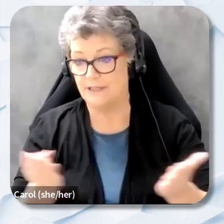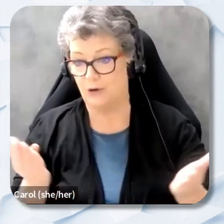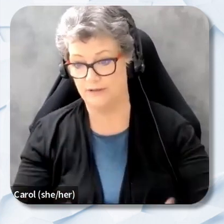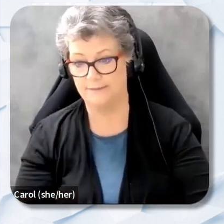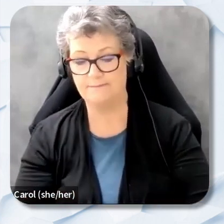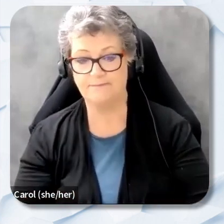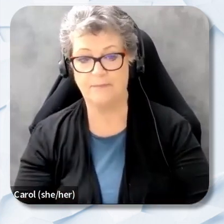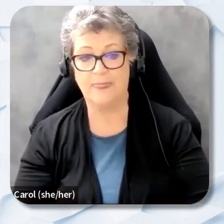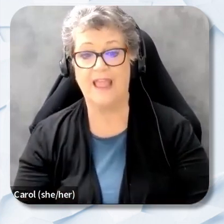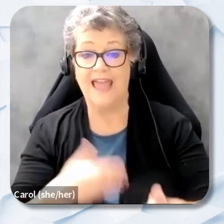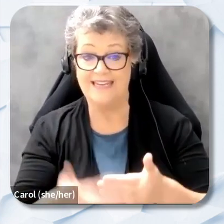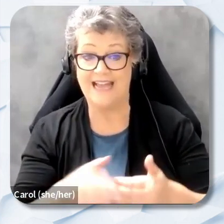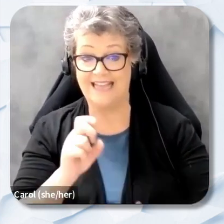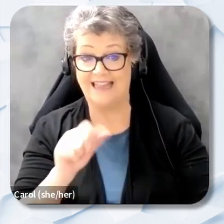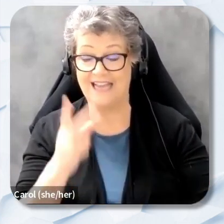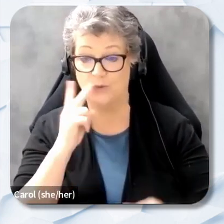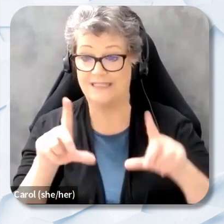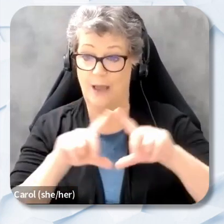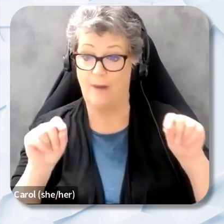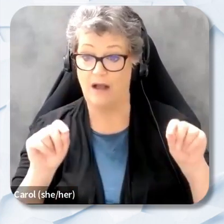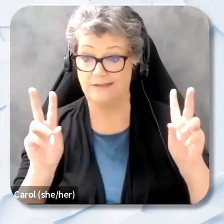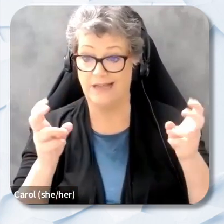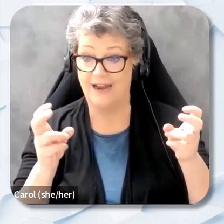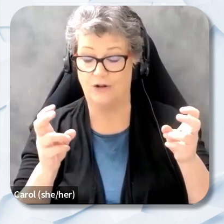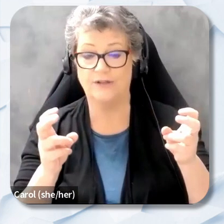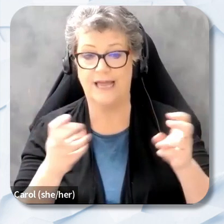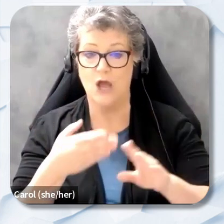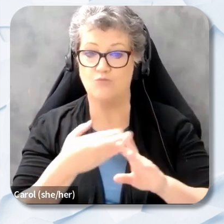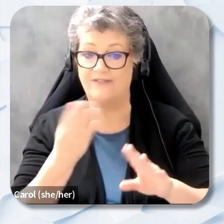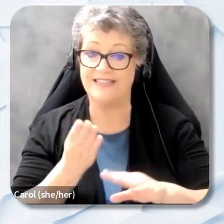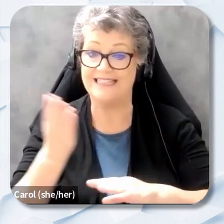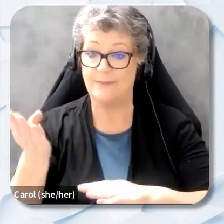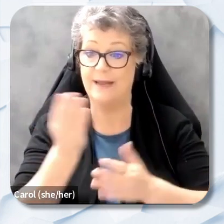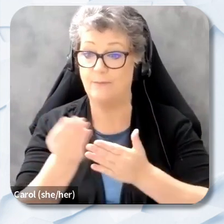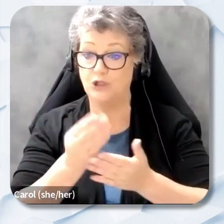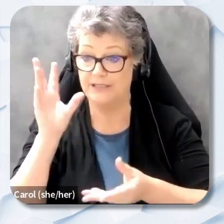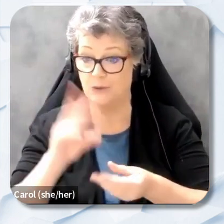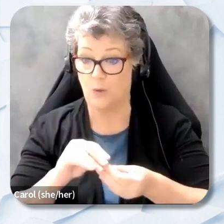Next, LEAs will see a box titled Previously Submitted Purchases Total.